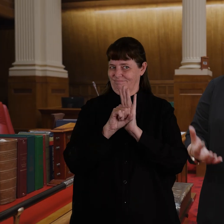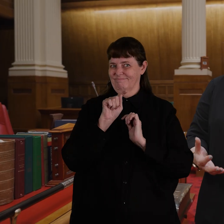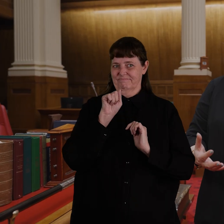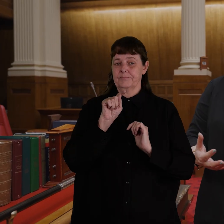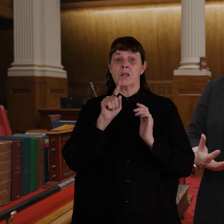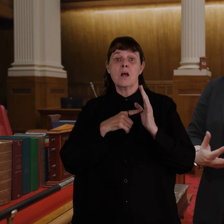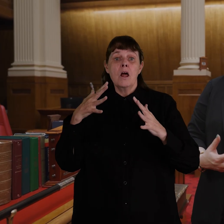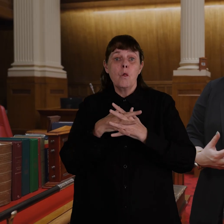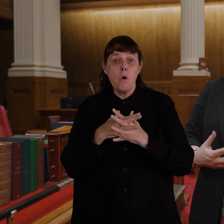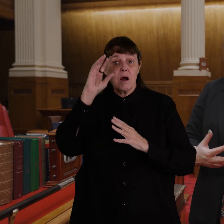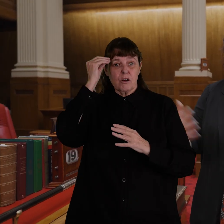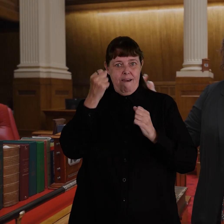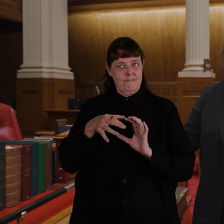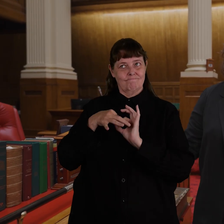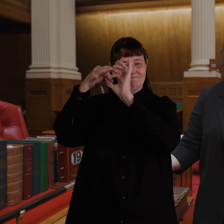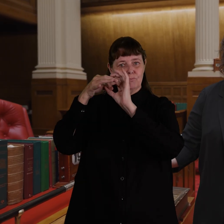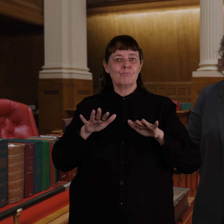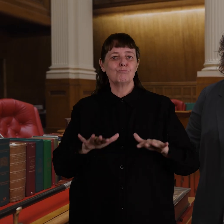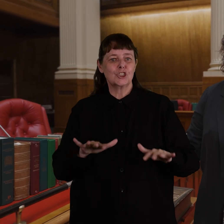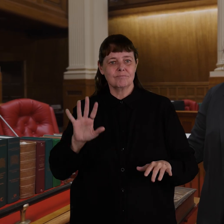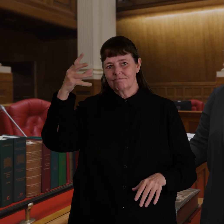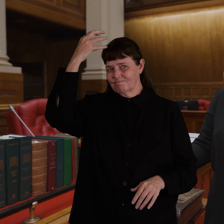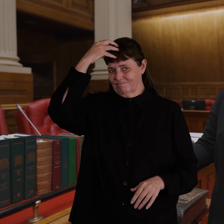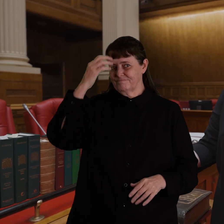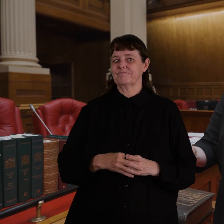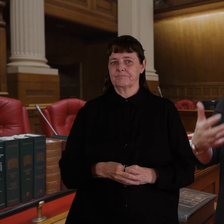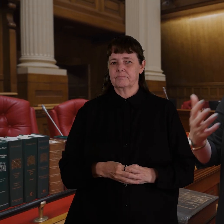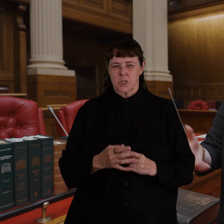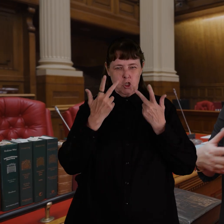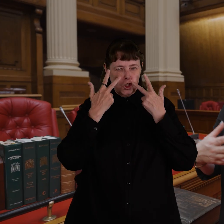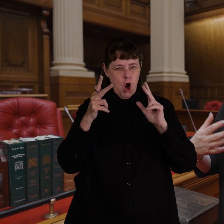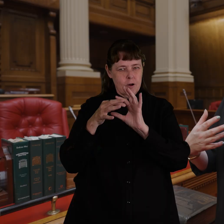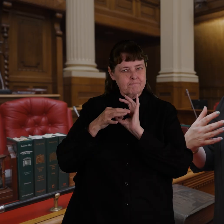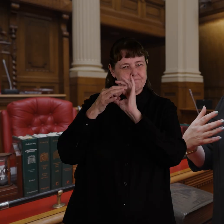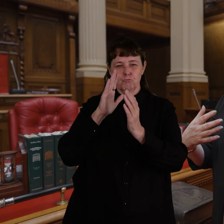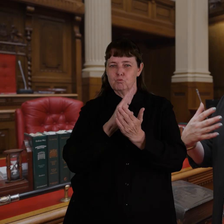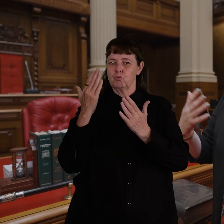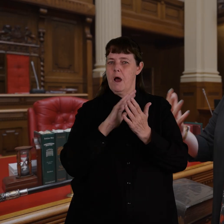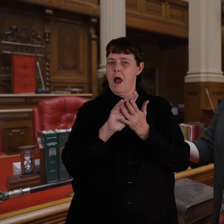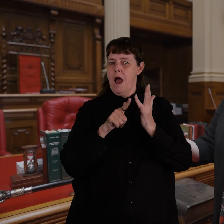connections to the British monarchy in our Legislative Council, to reflect the fact